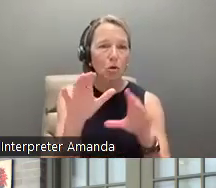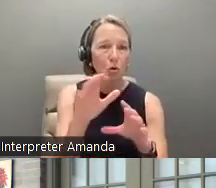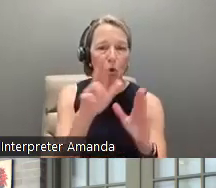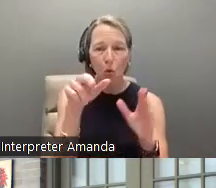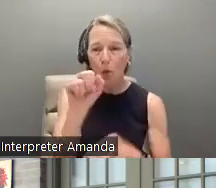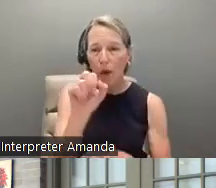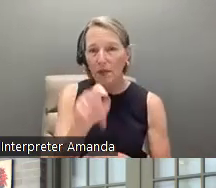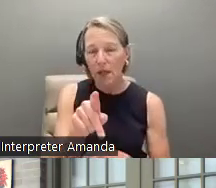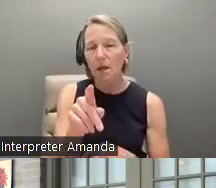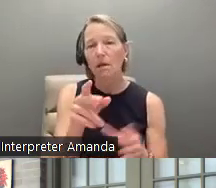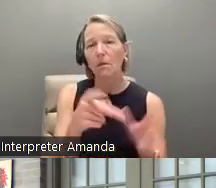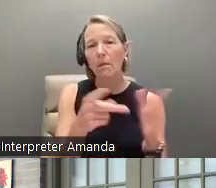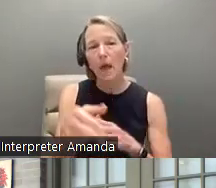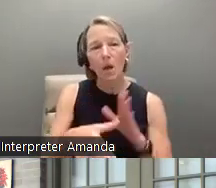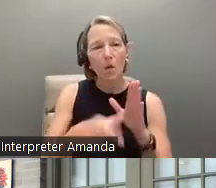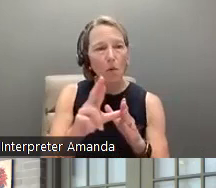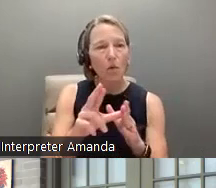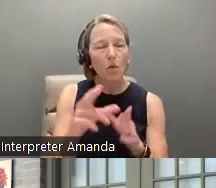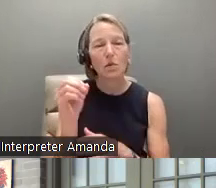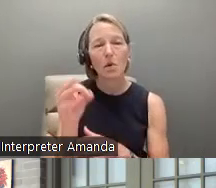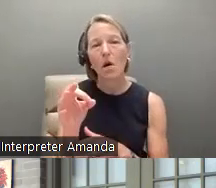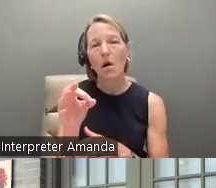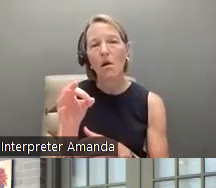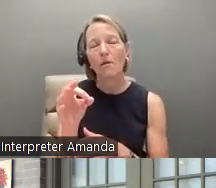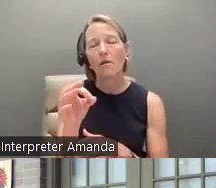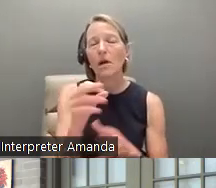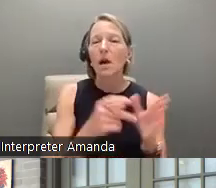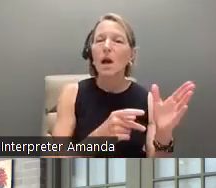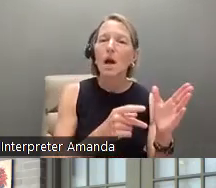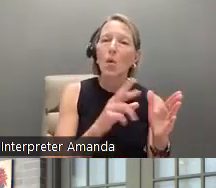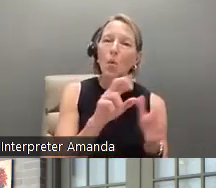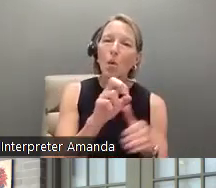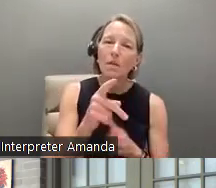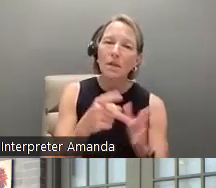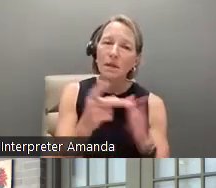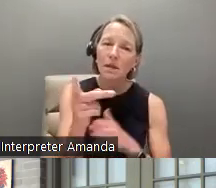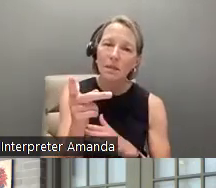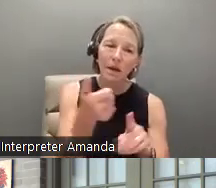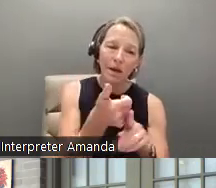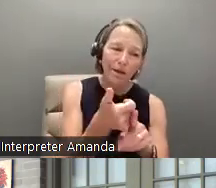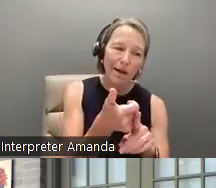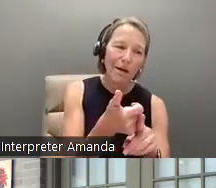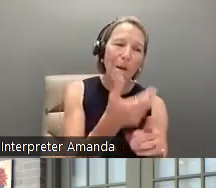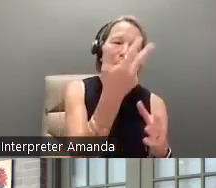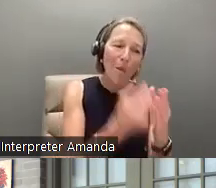pay reviews of um representative payees who acted as both the payee and the employer